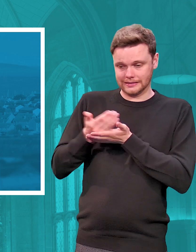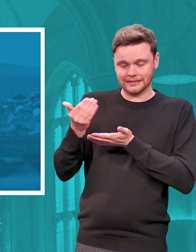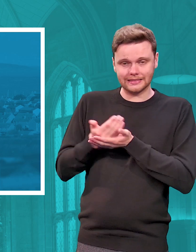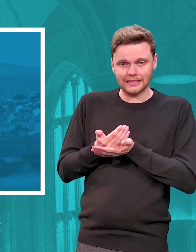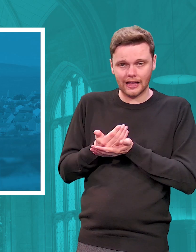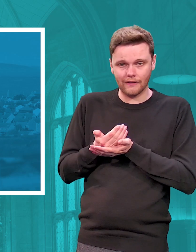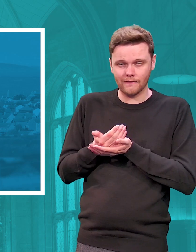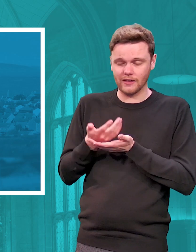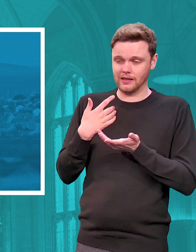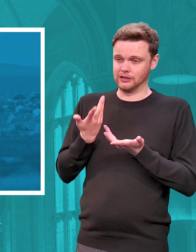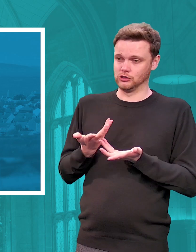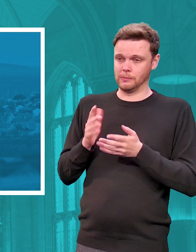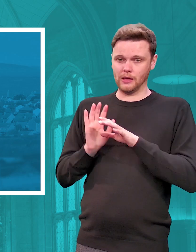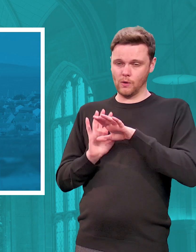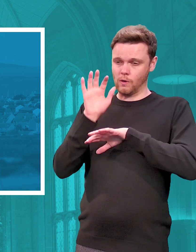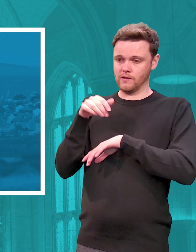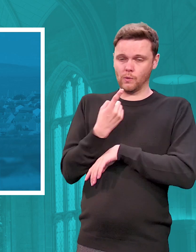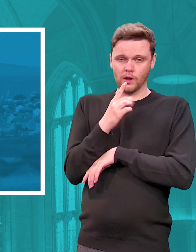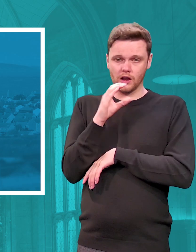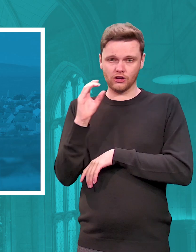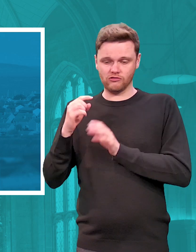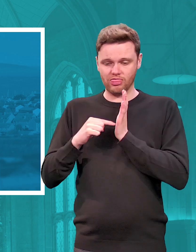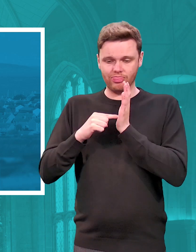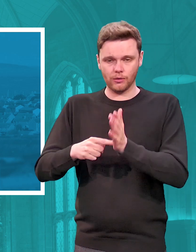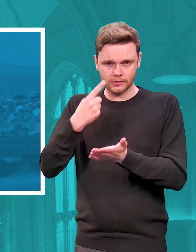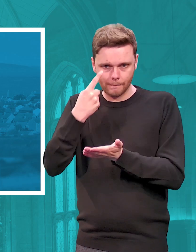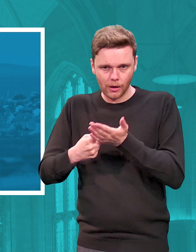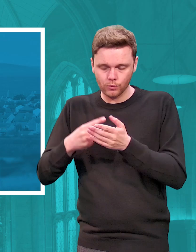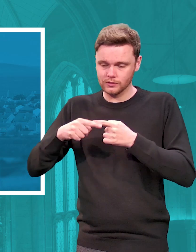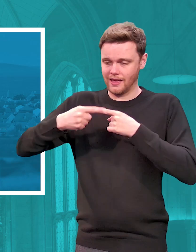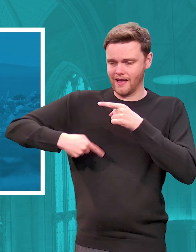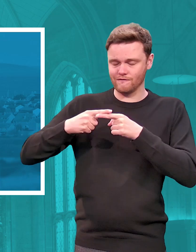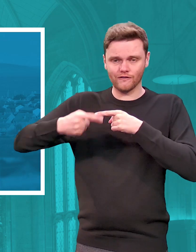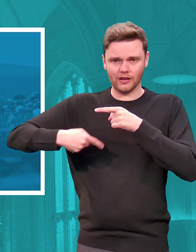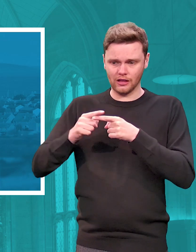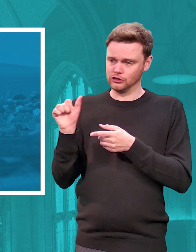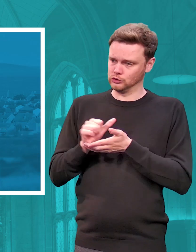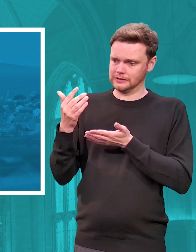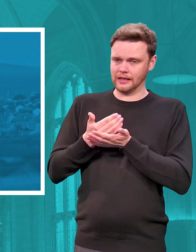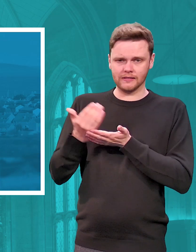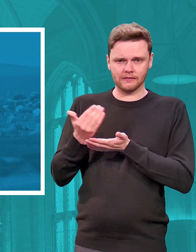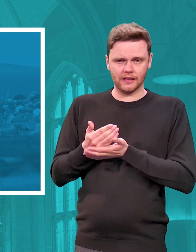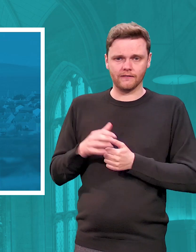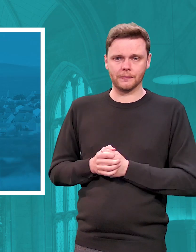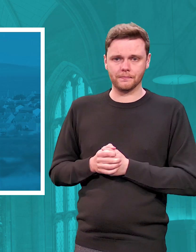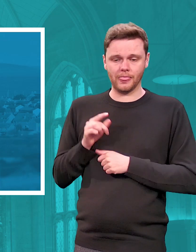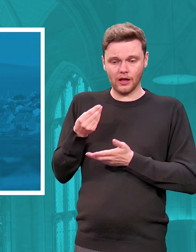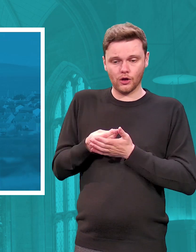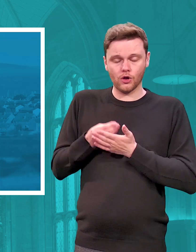well in excess of 100,000 pounds every year. These cost savings will be in addition